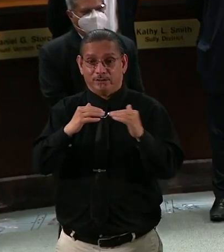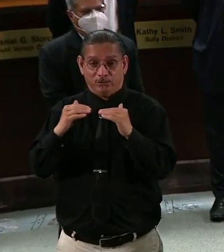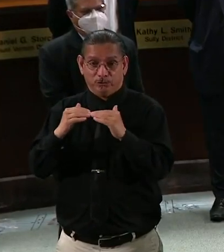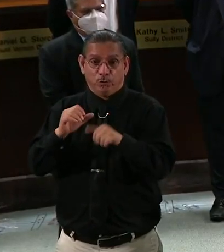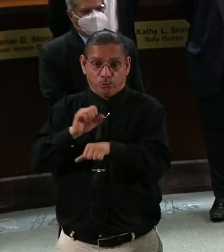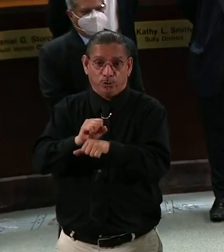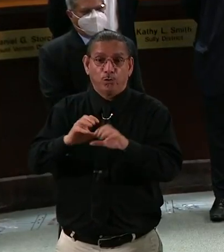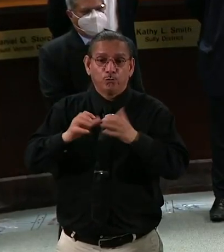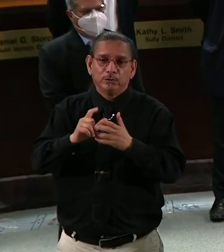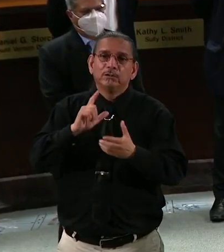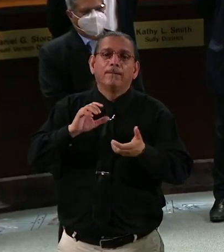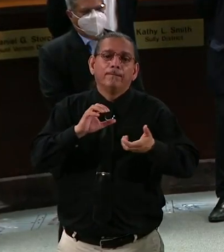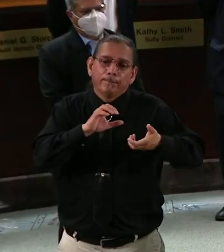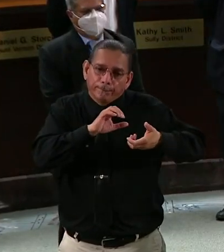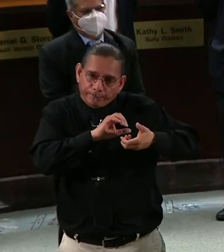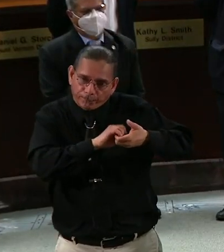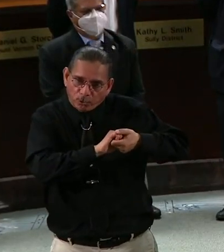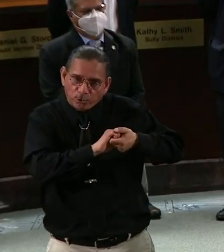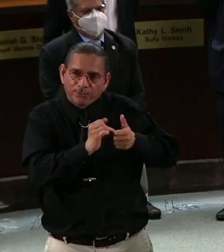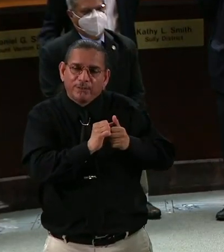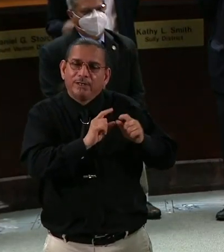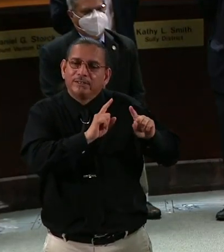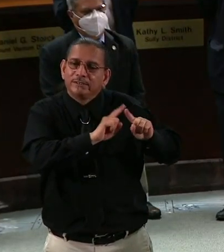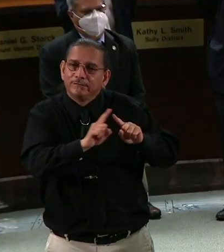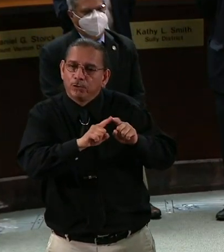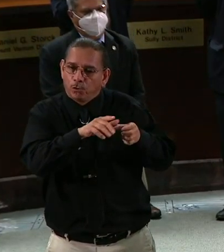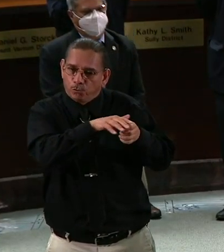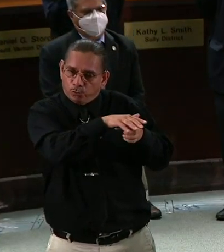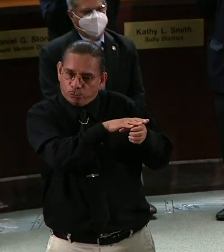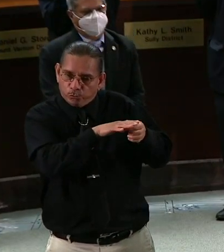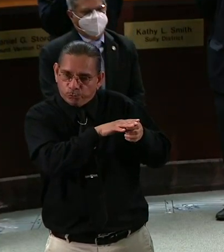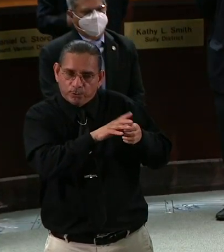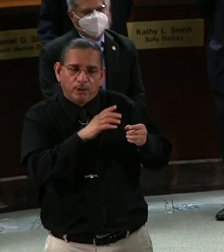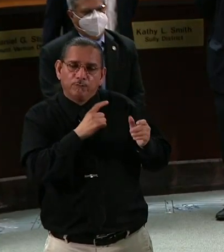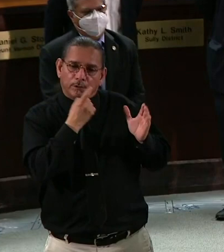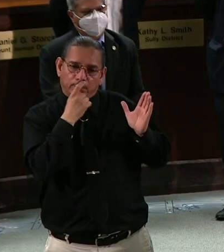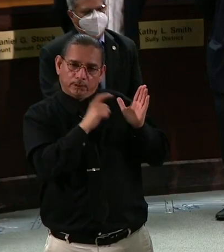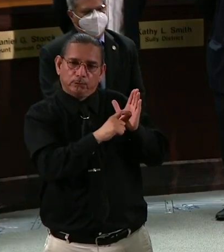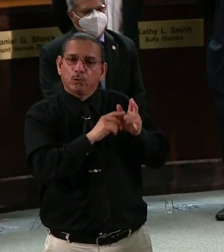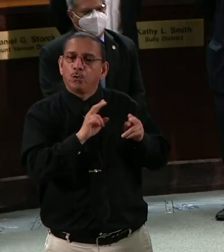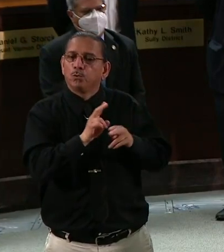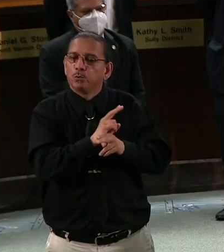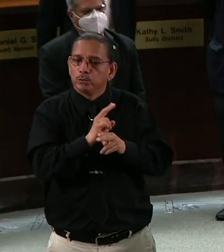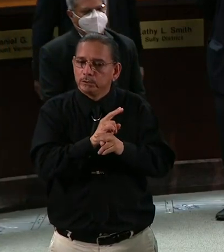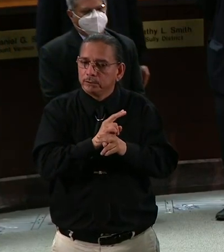HEALTH EQUITY WORKING GROUP IS PARTNERING WITH SEVERAL LOCALITIES THAT WE HAVE